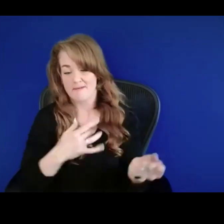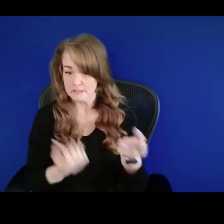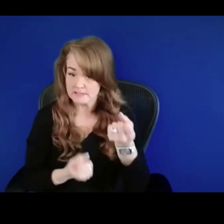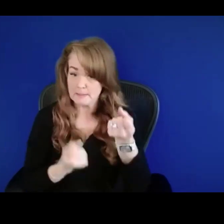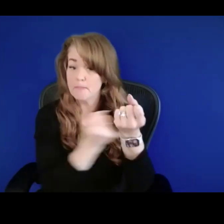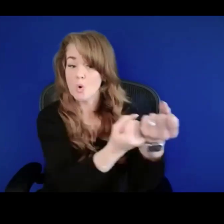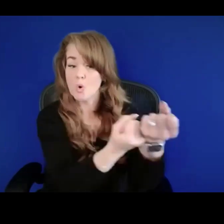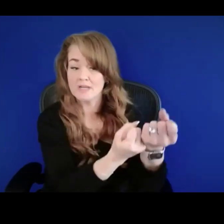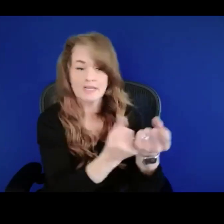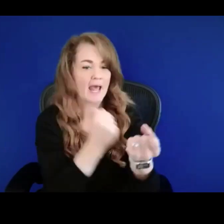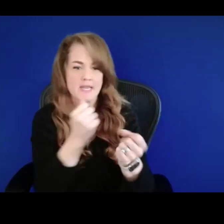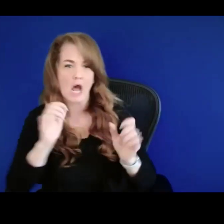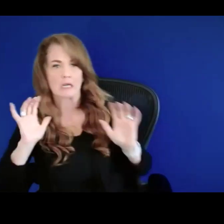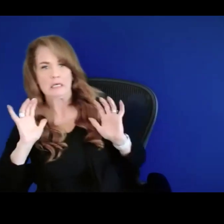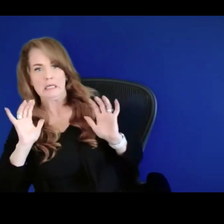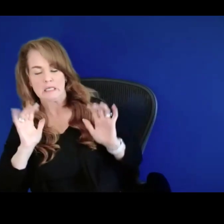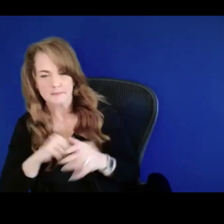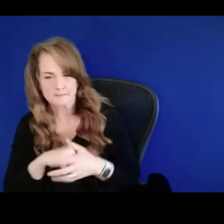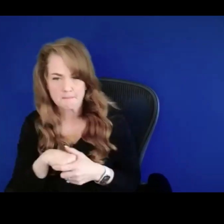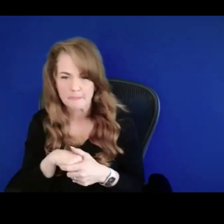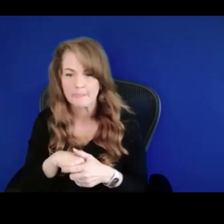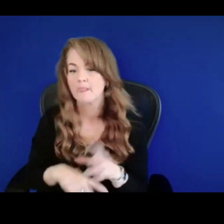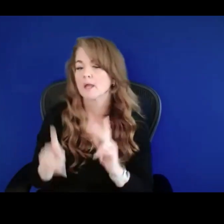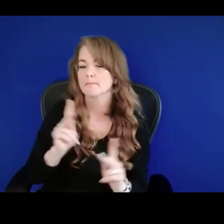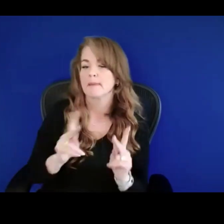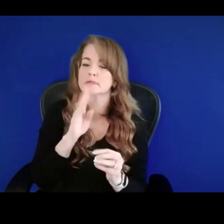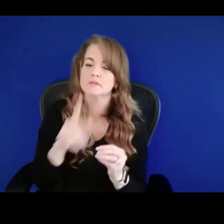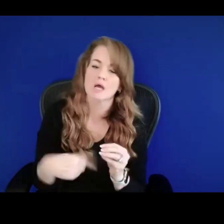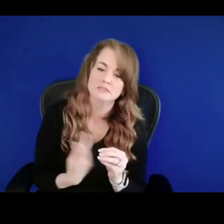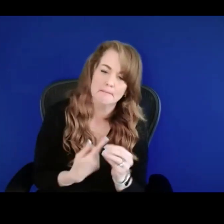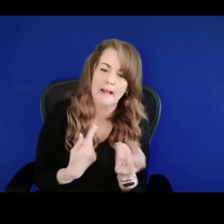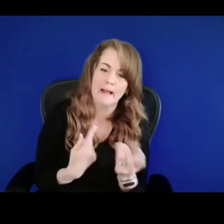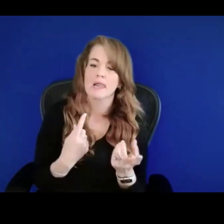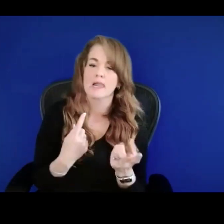so people talked about, like, pointing out the good things